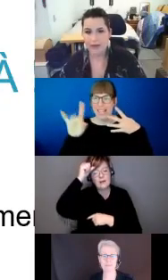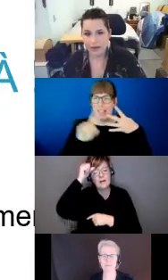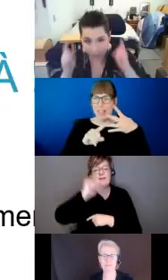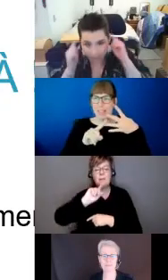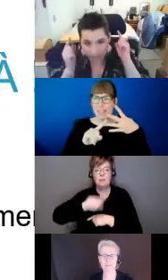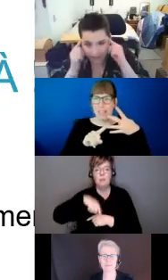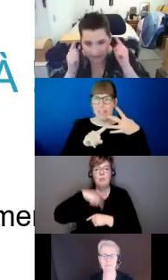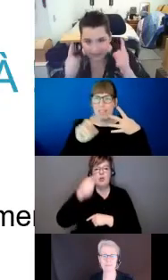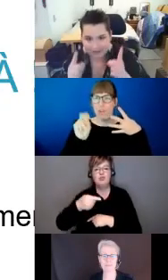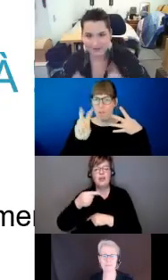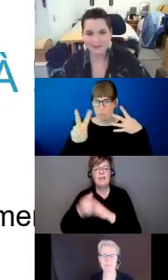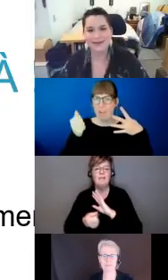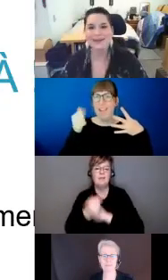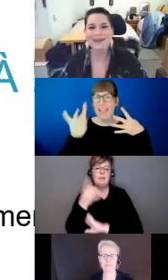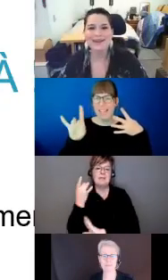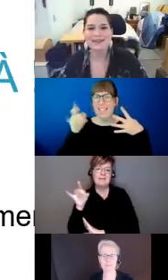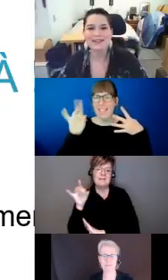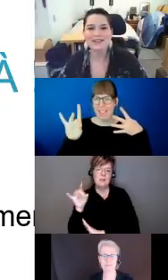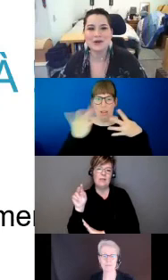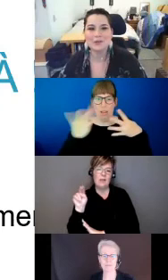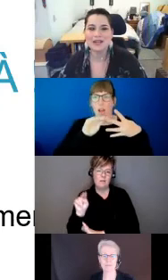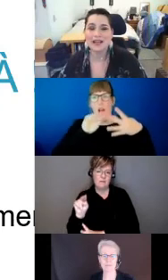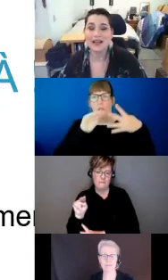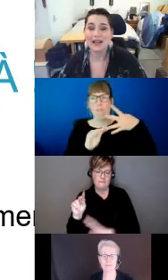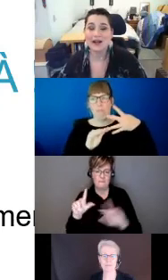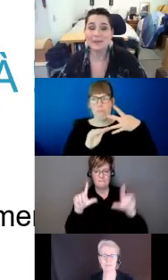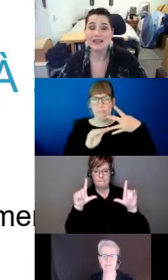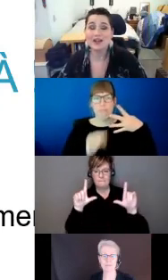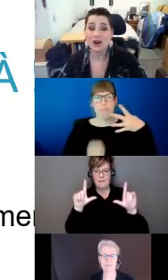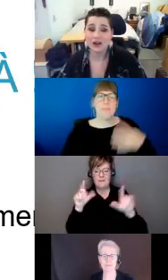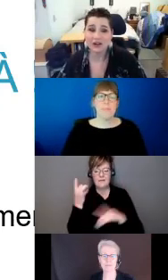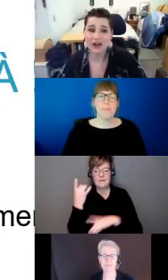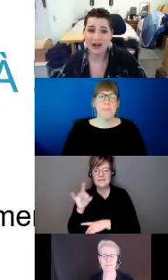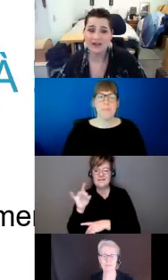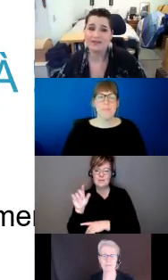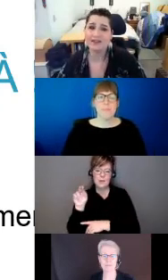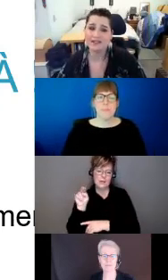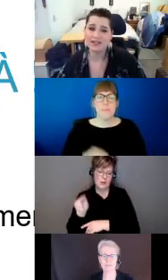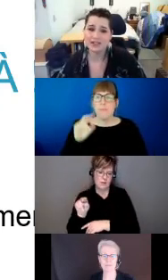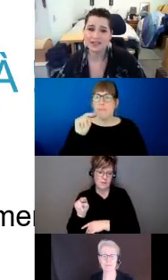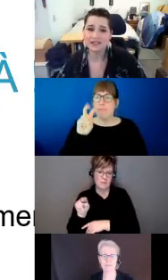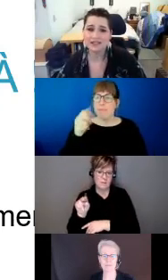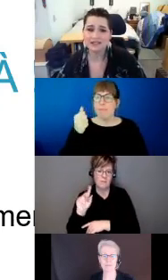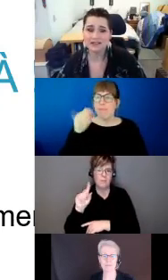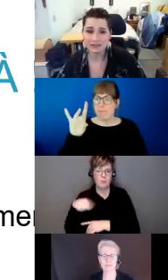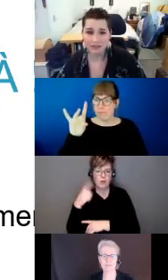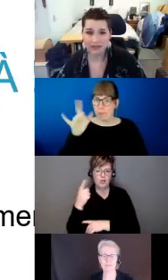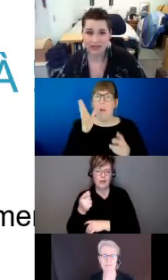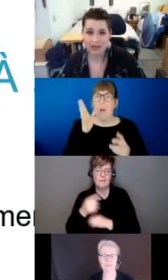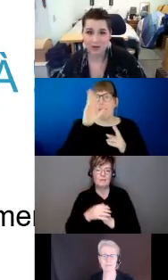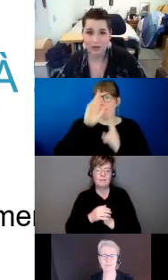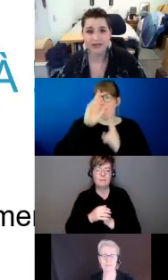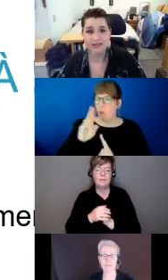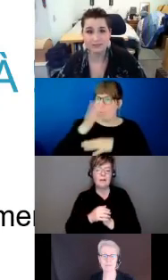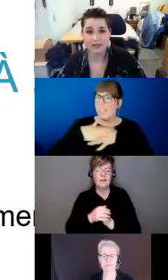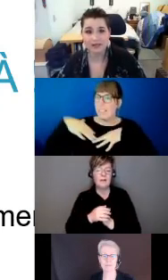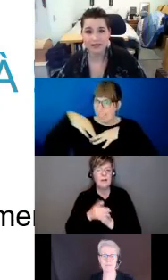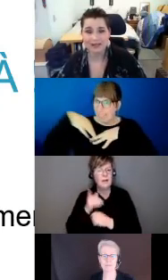THAT, NOVEMBER 18TH. THE SHOW WILL BE IN HONOUR OF THE INDIGENOUS DISABILITY AWARENESS MONTH,